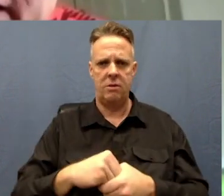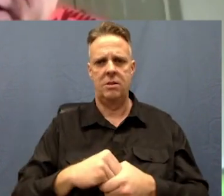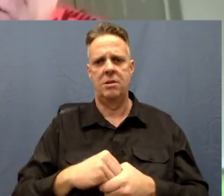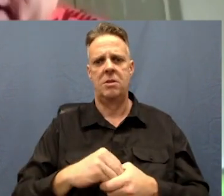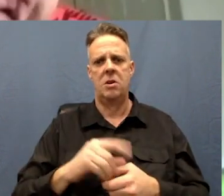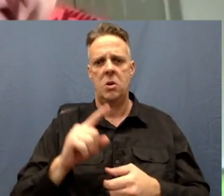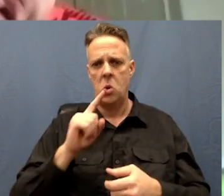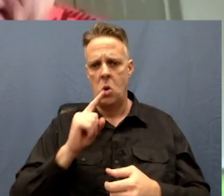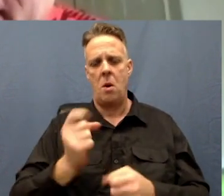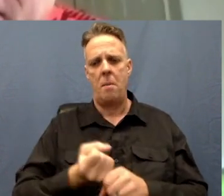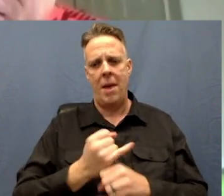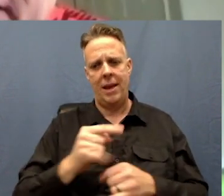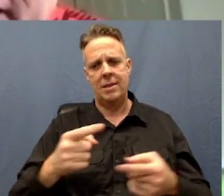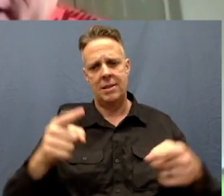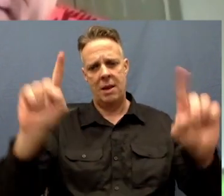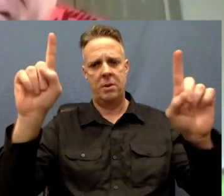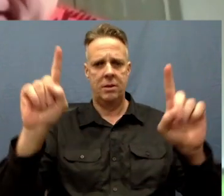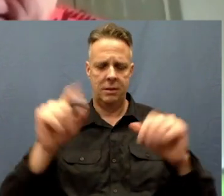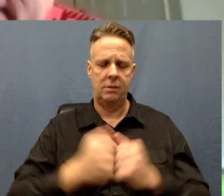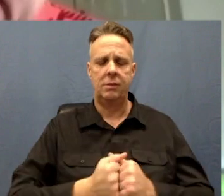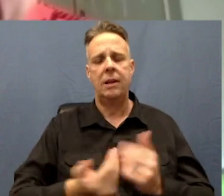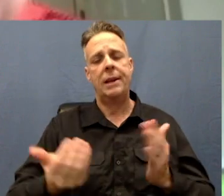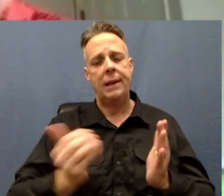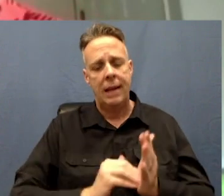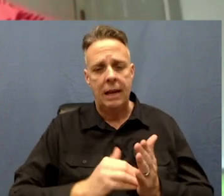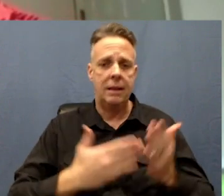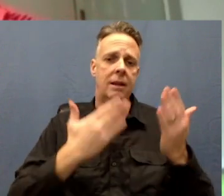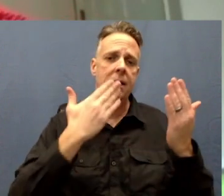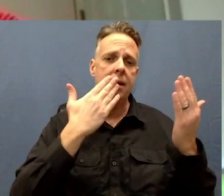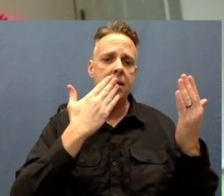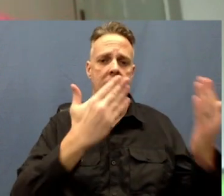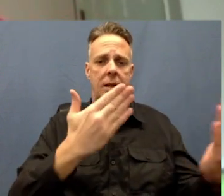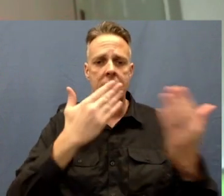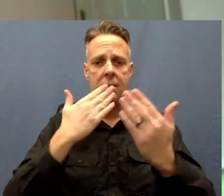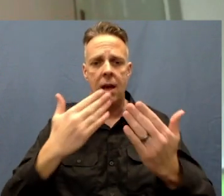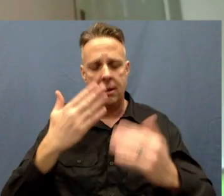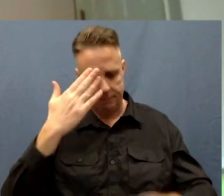THE HEAVY LIFTER OF MAKING THIS HAPPEN. I WANT TO THANK EVERYBODY. THANK YOU.